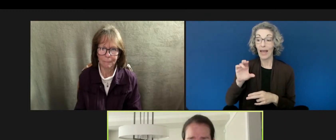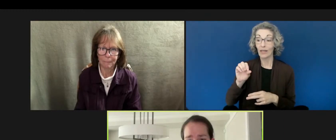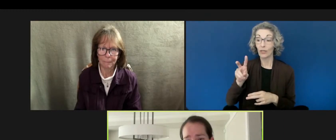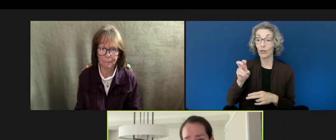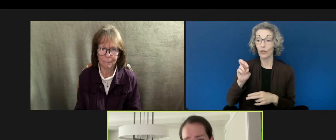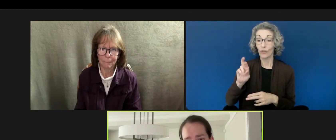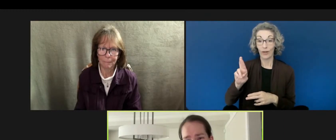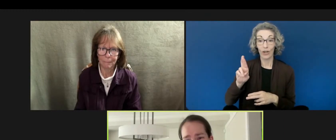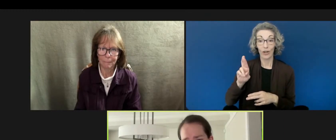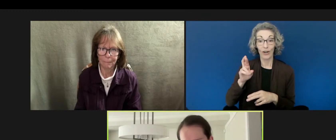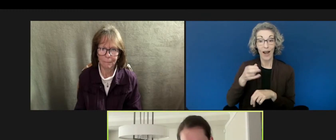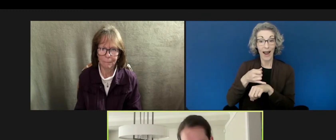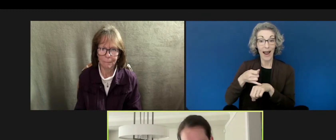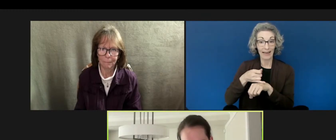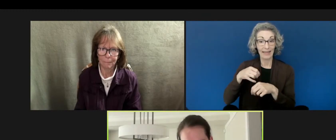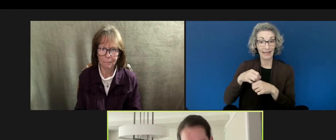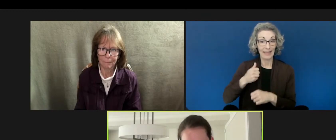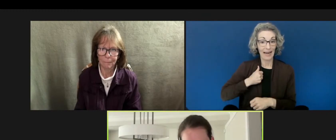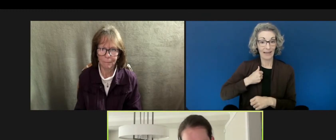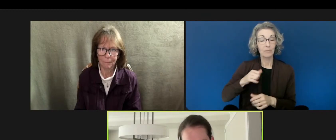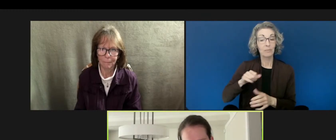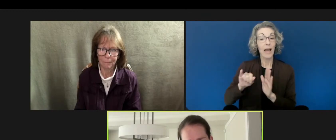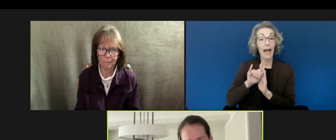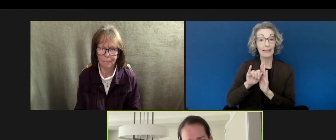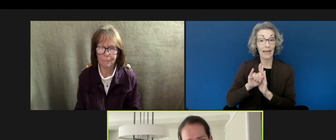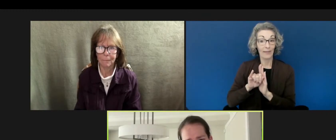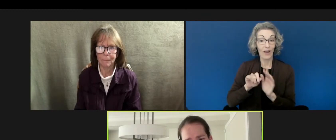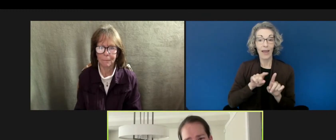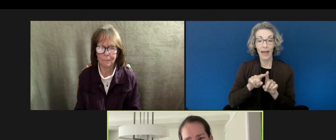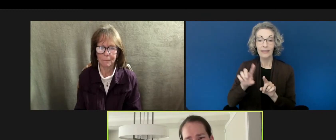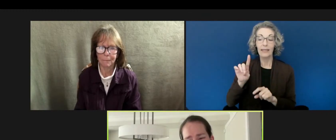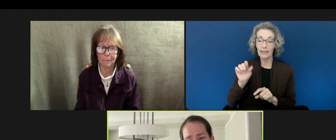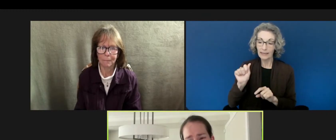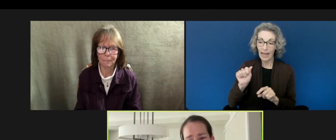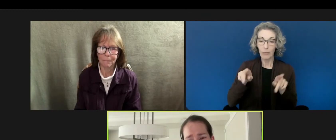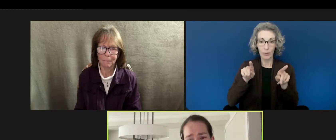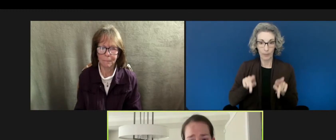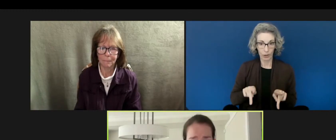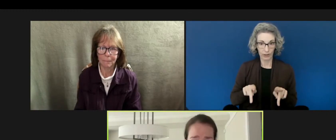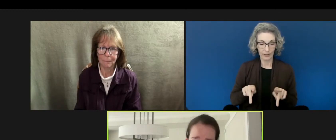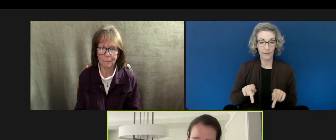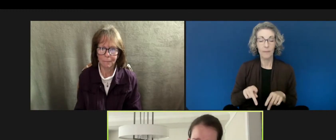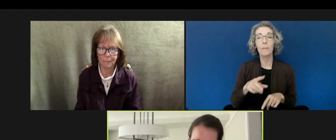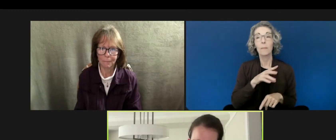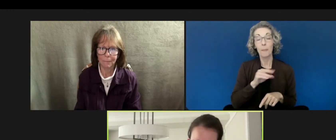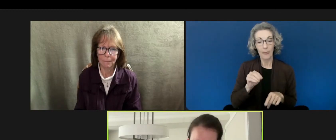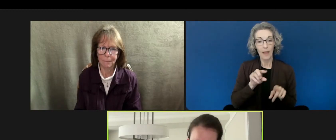I identify as a disabled person, and I also am an occupational therapist and